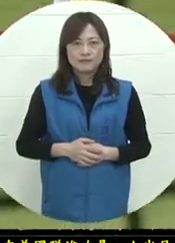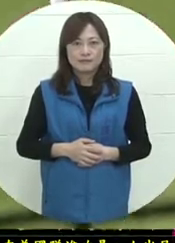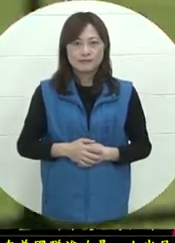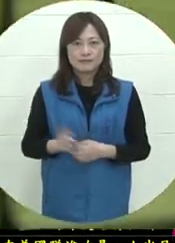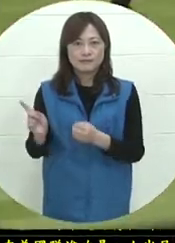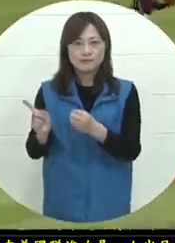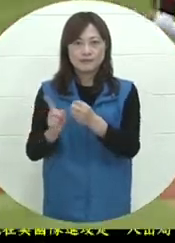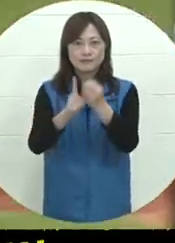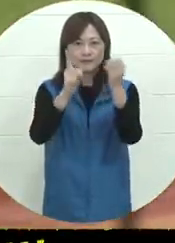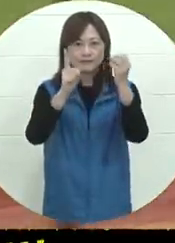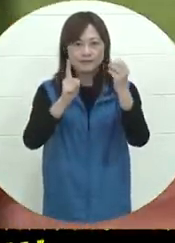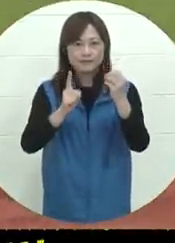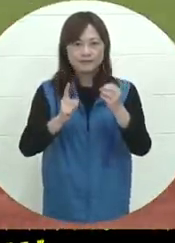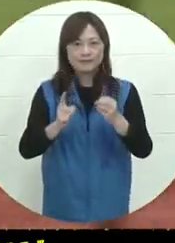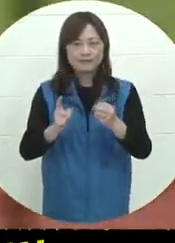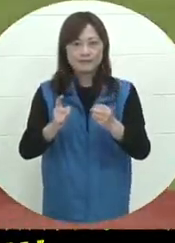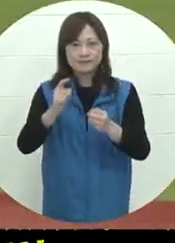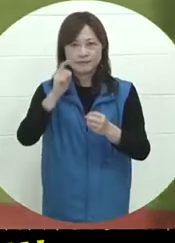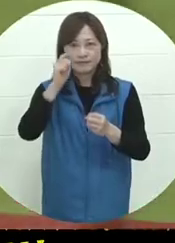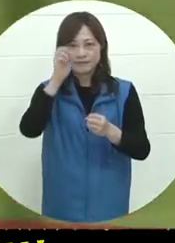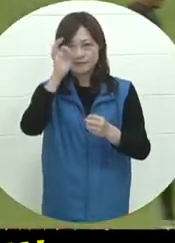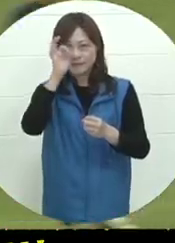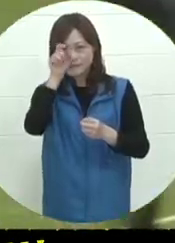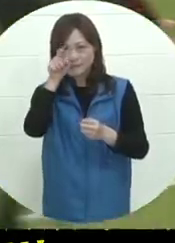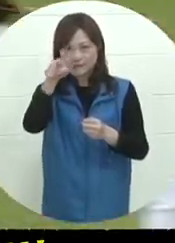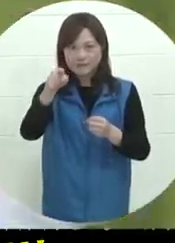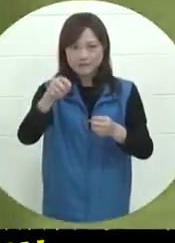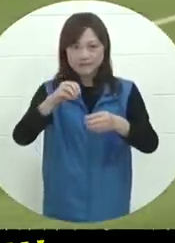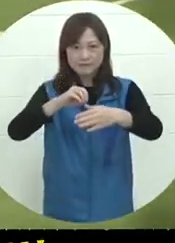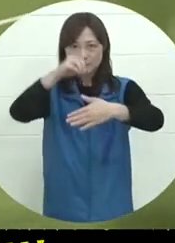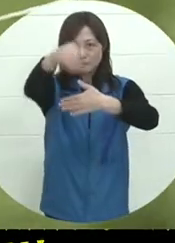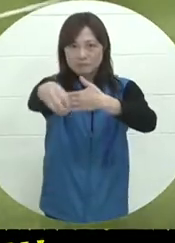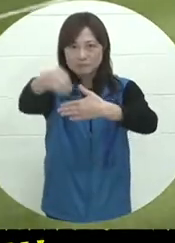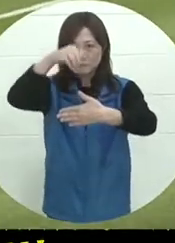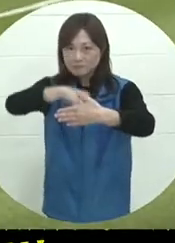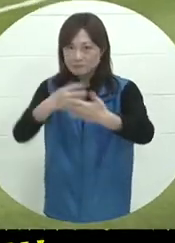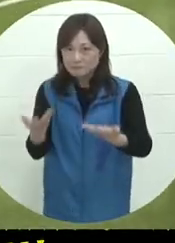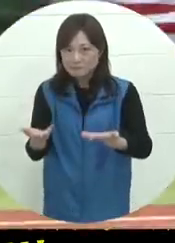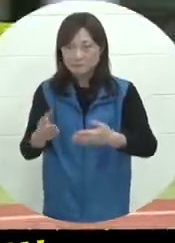The ball is slightly squeezed . You have to see whether the ball is in or out of bounds. This weakness is very good